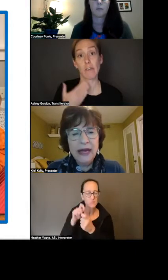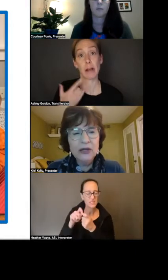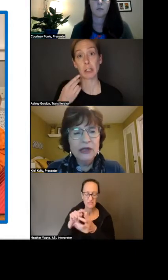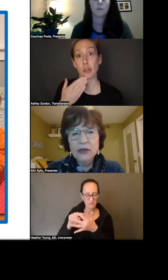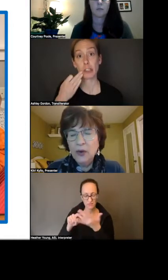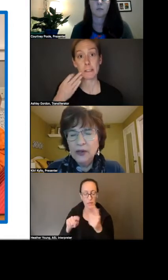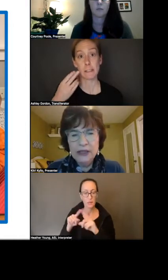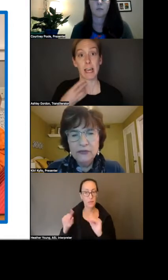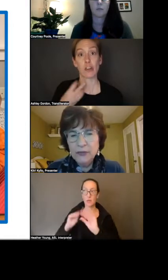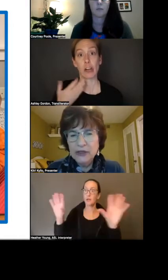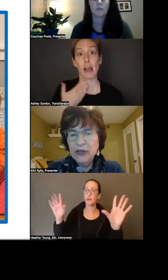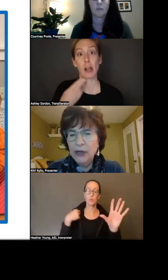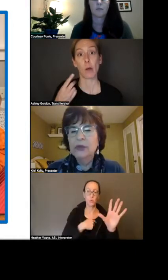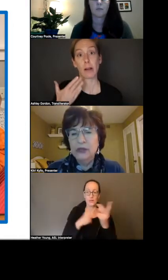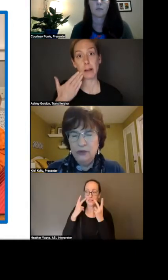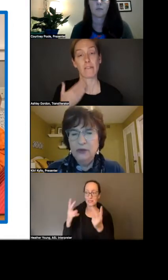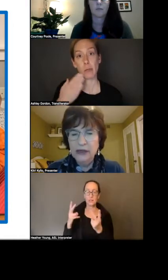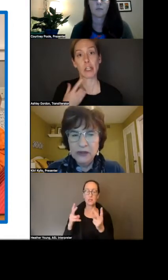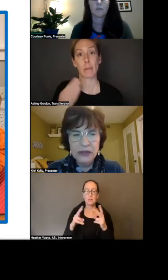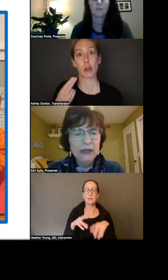accurate and quality information about cued language.